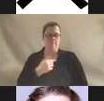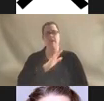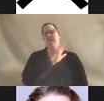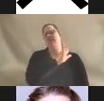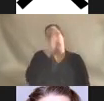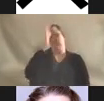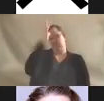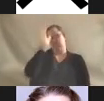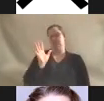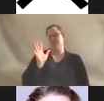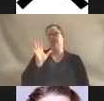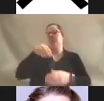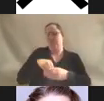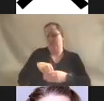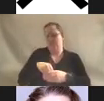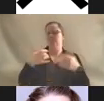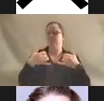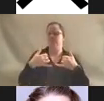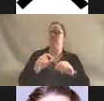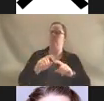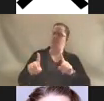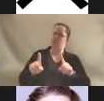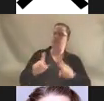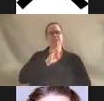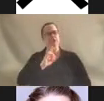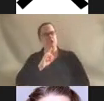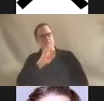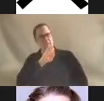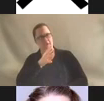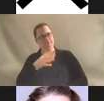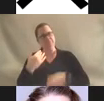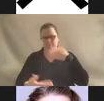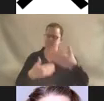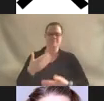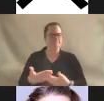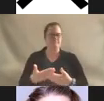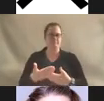but still single parenting is a thing. He's in the picture in the bottom.